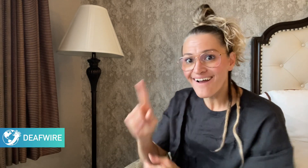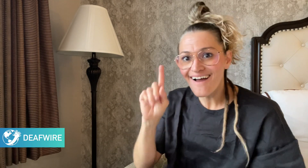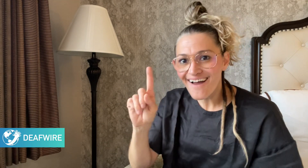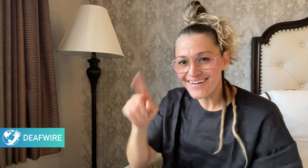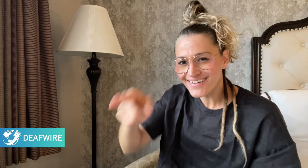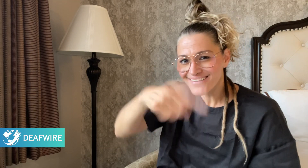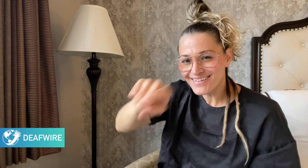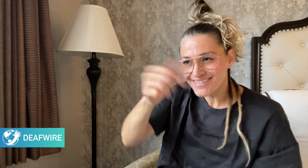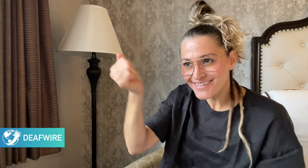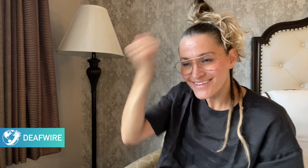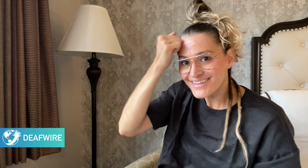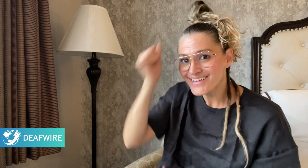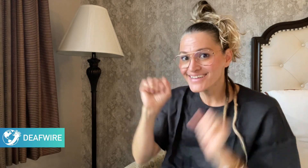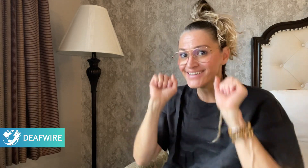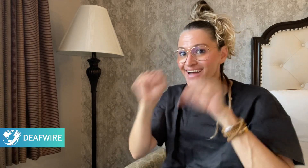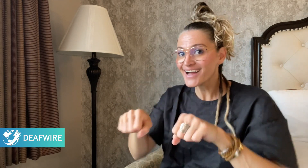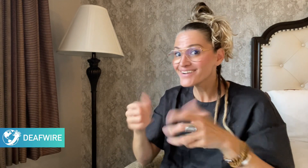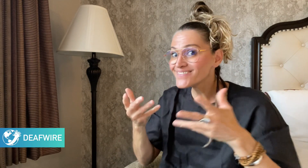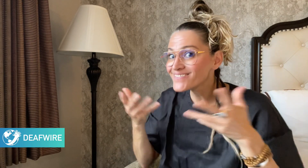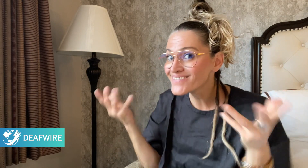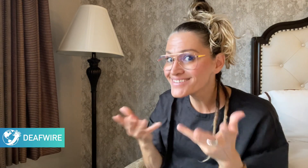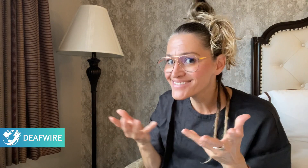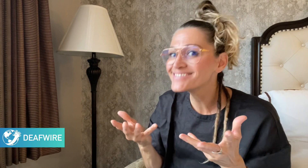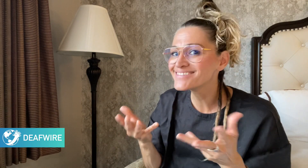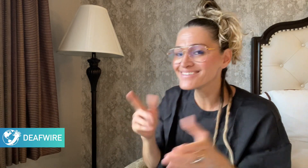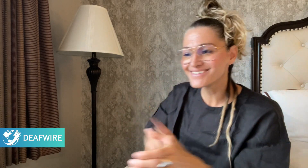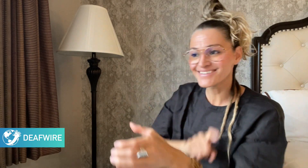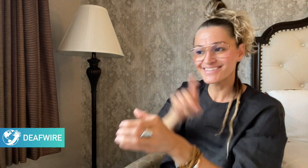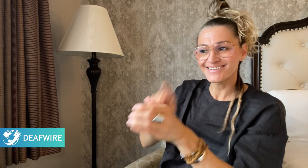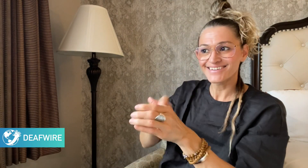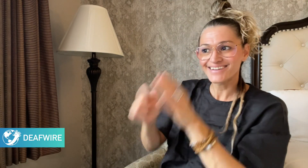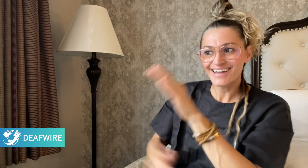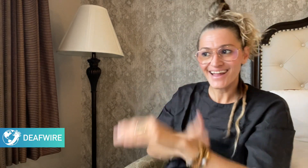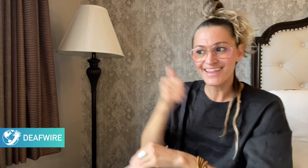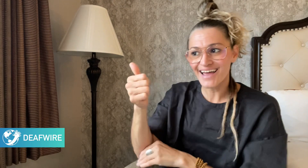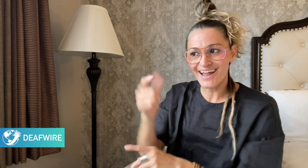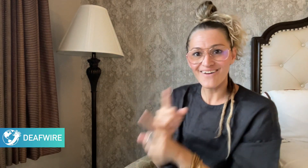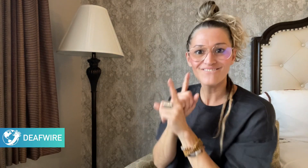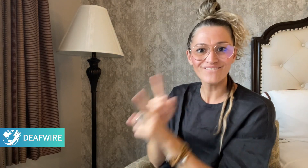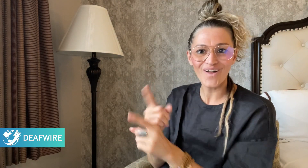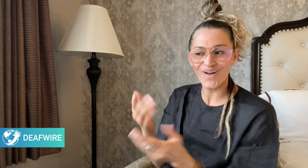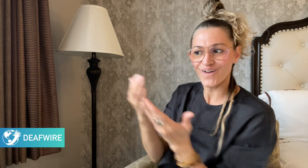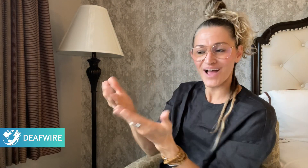Don’t forget to subscribe, like, and follow